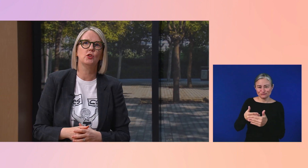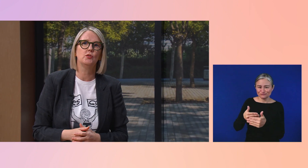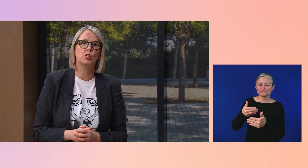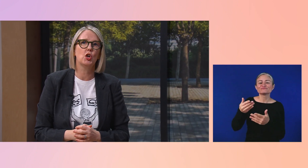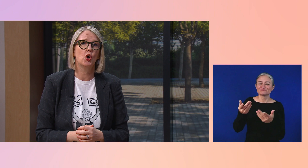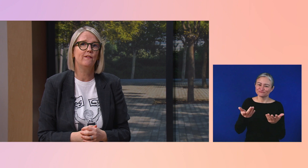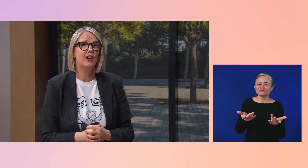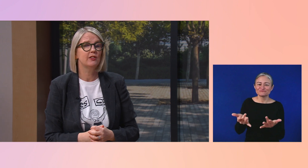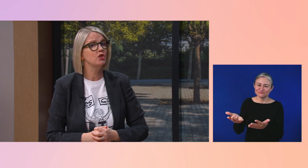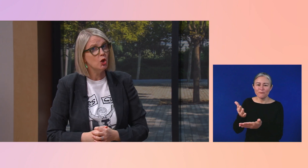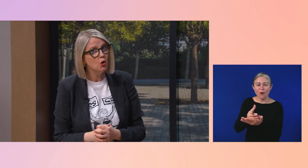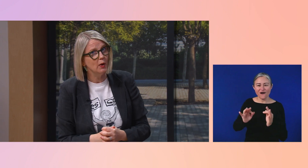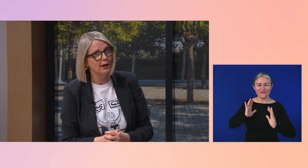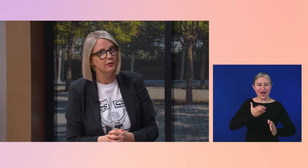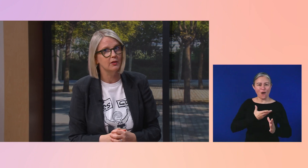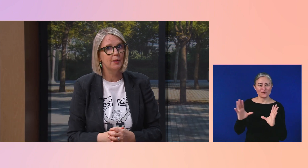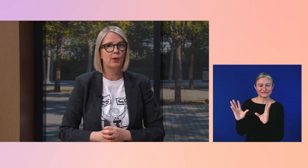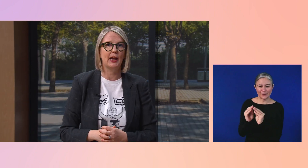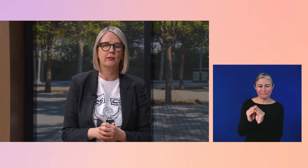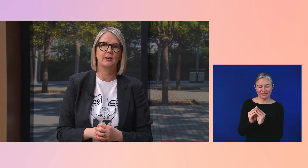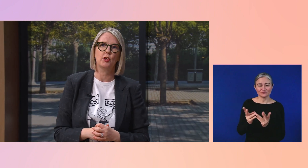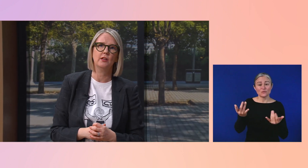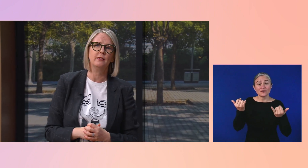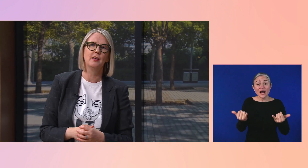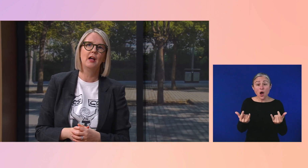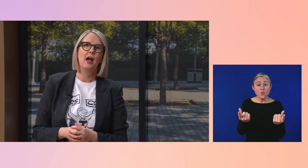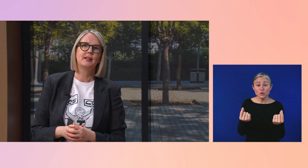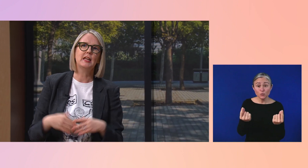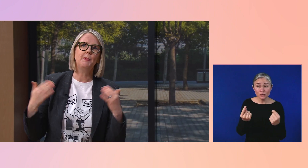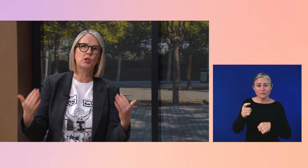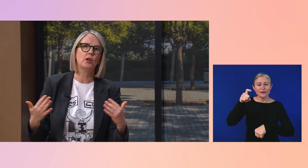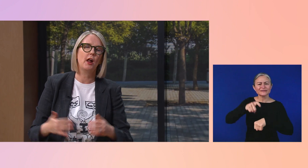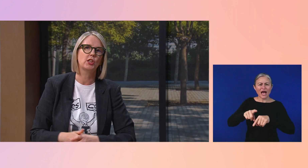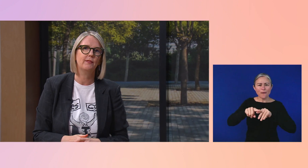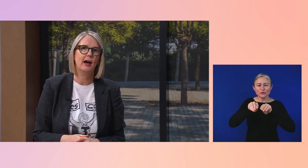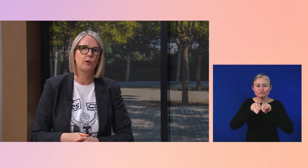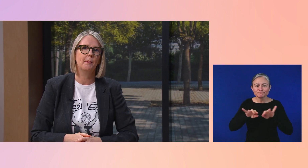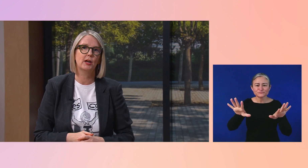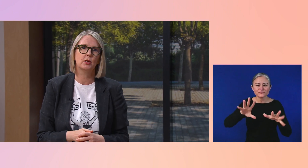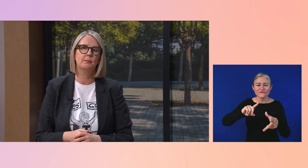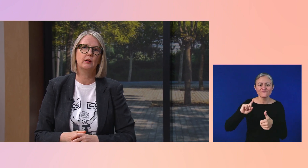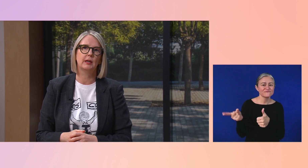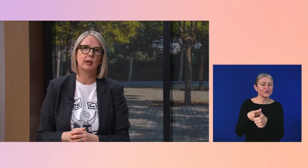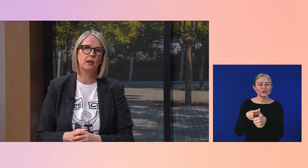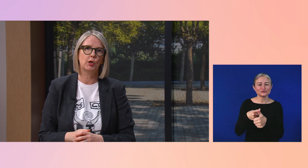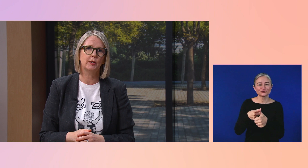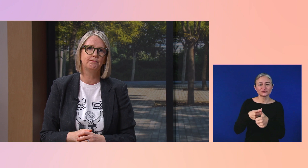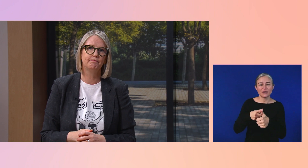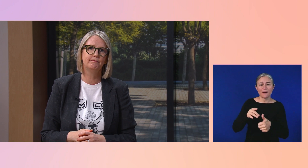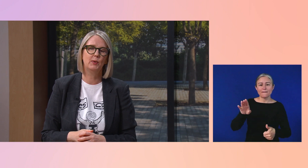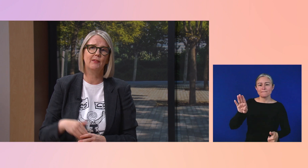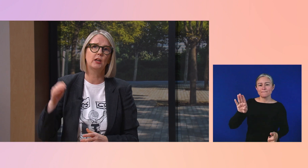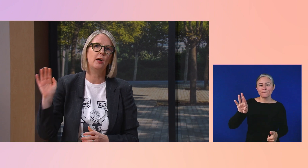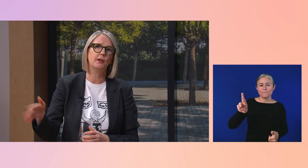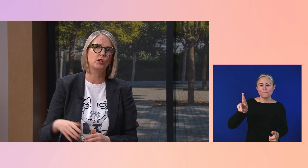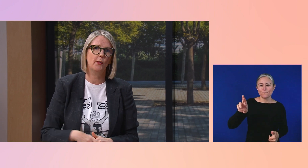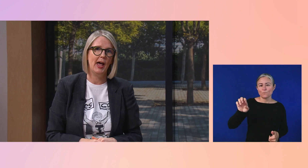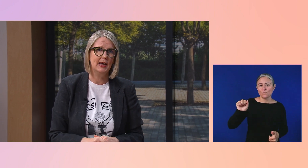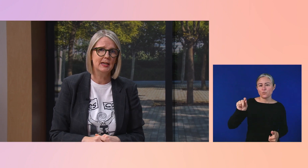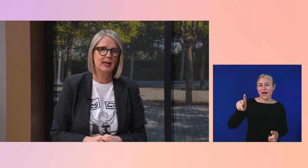you to your first two rounds of breakout sessions. Deepen your knowledge of how we imagine build and include. We have a lot of show ahead,